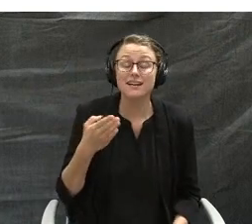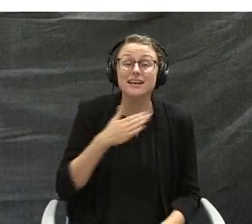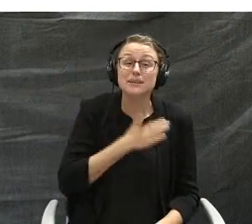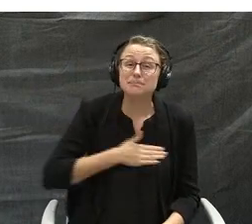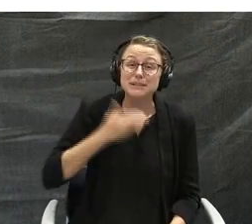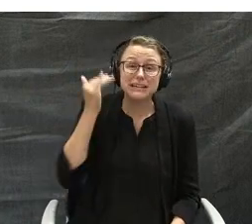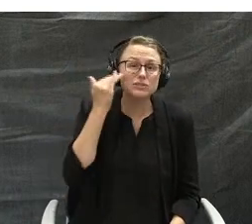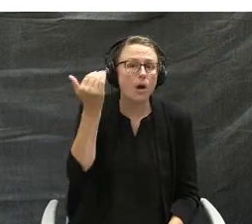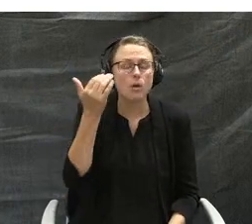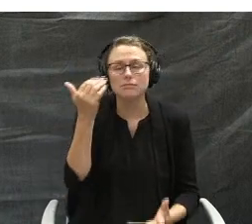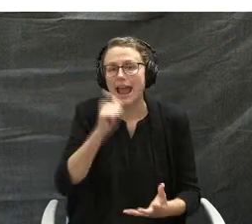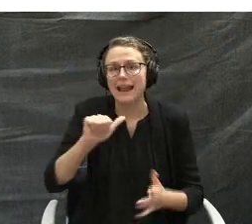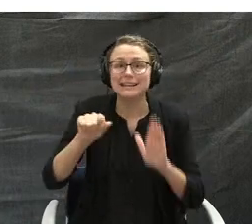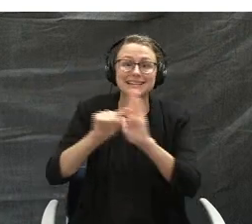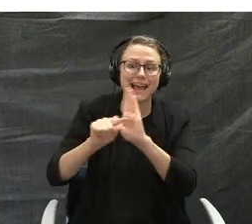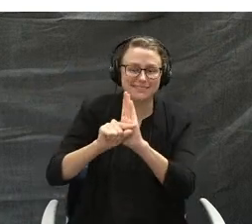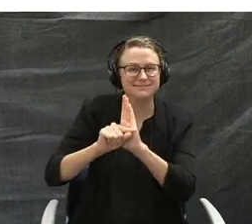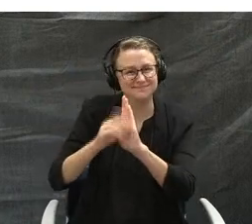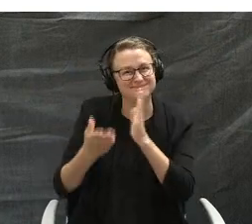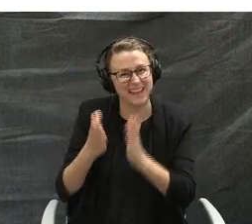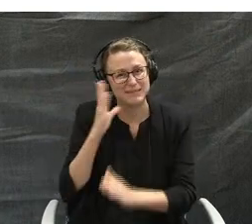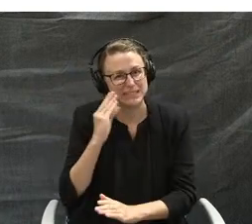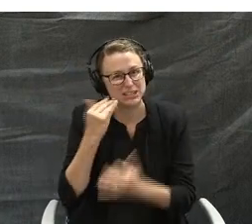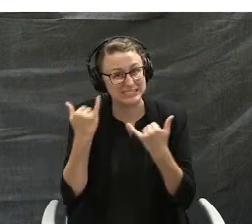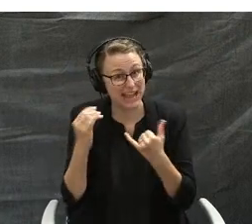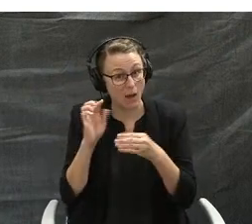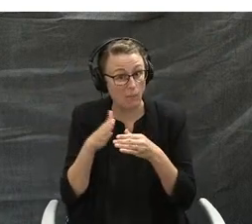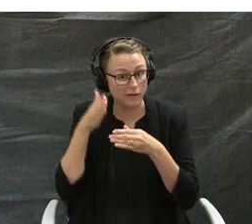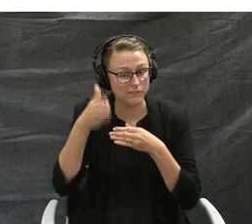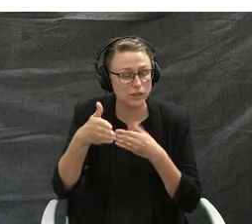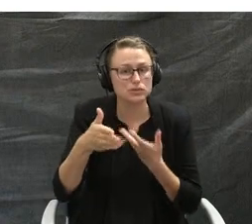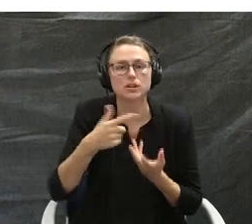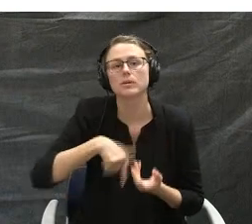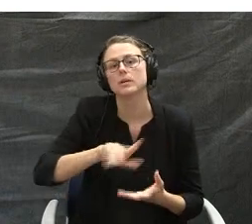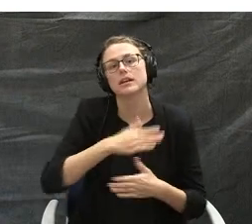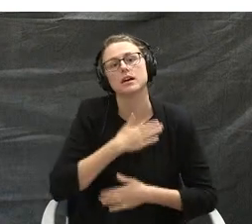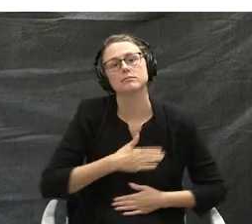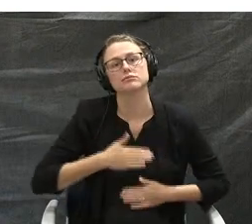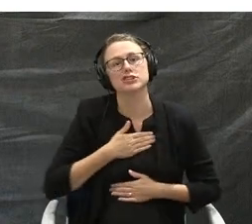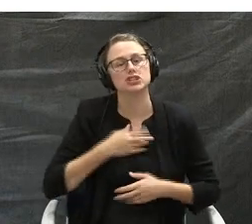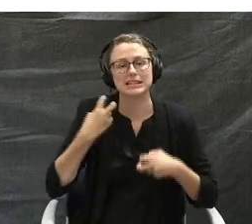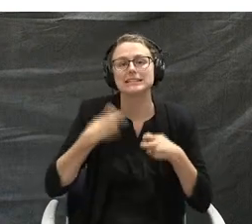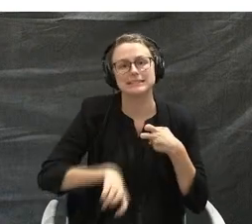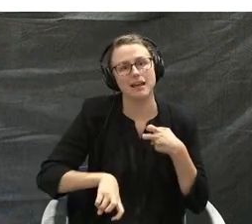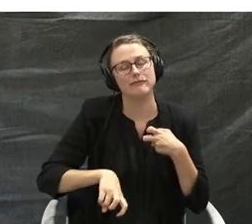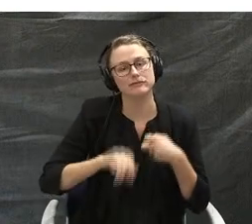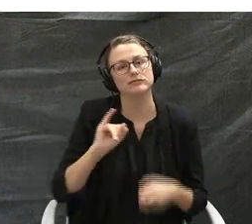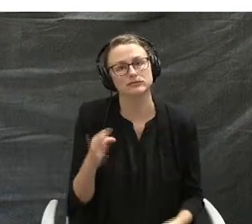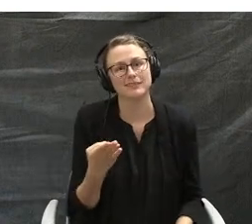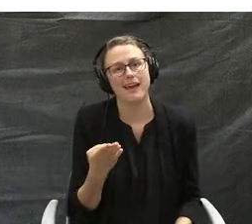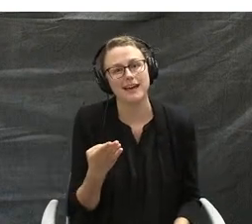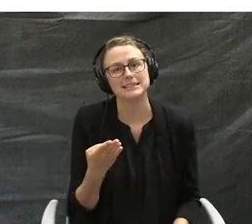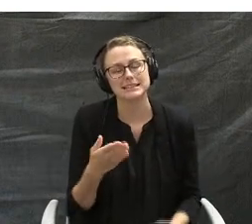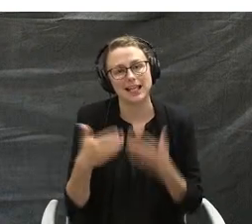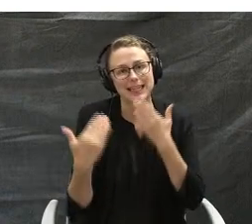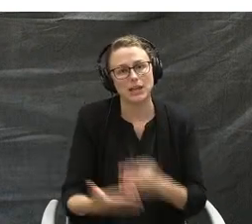any negativity you may experience now or in the future. That we appreciate the difficulty of your task and we